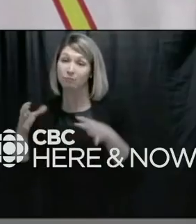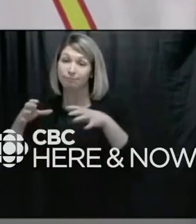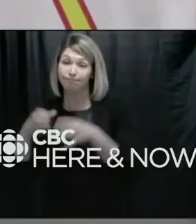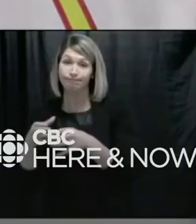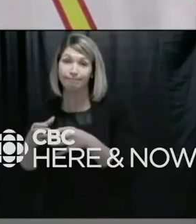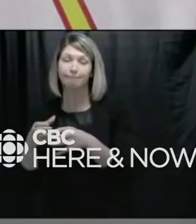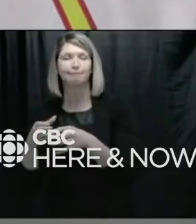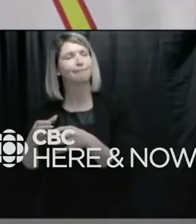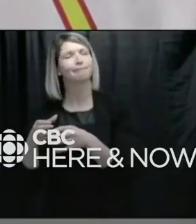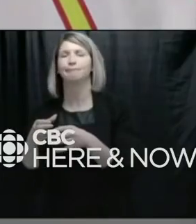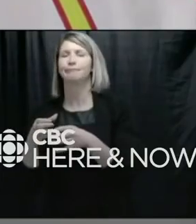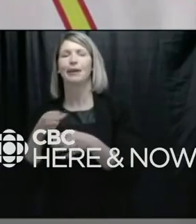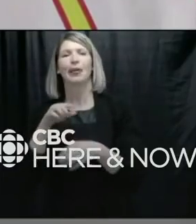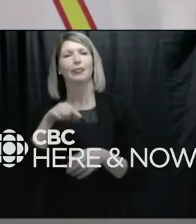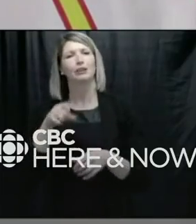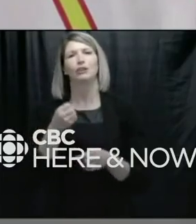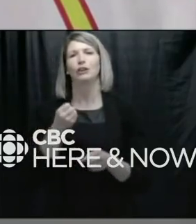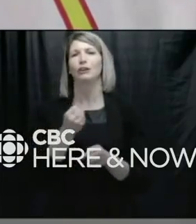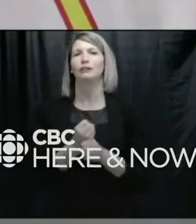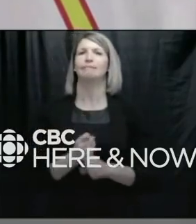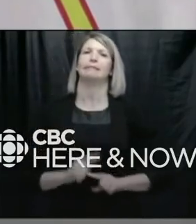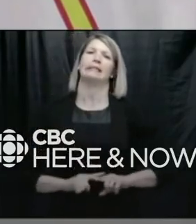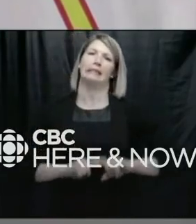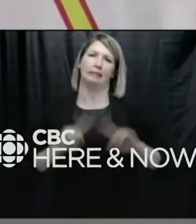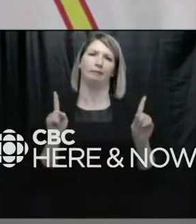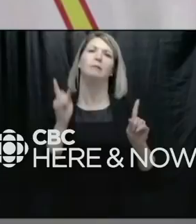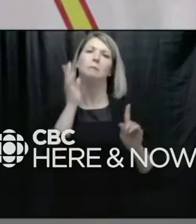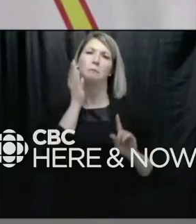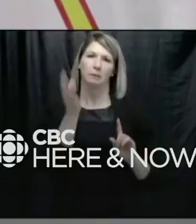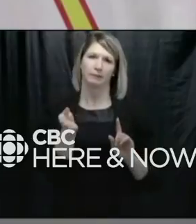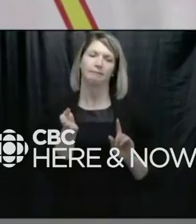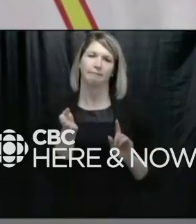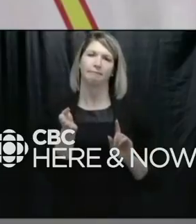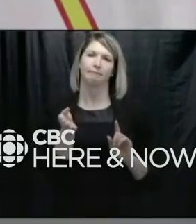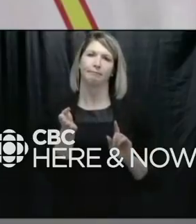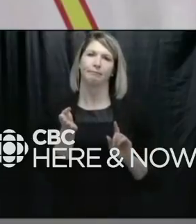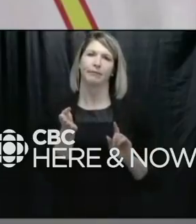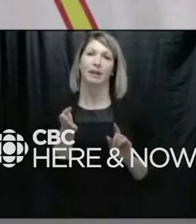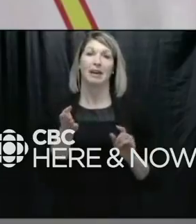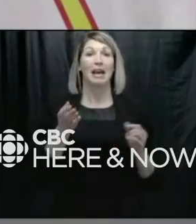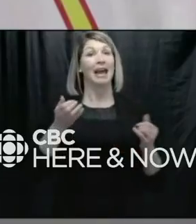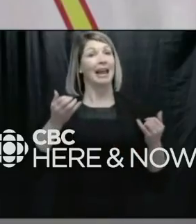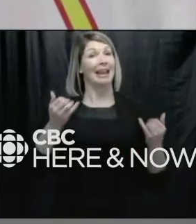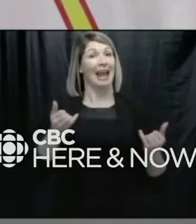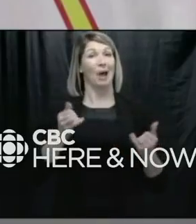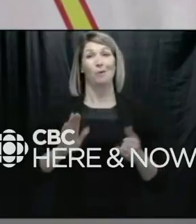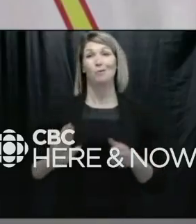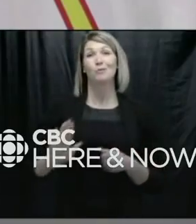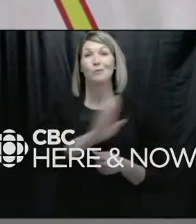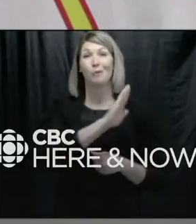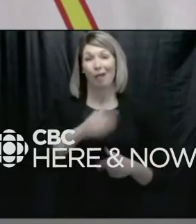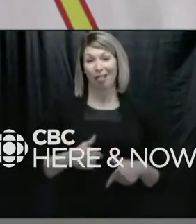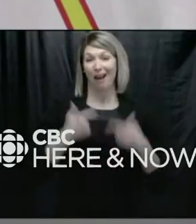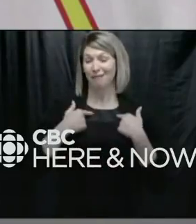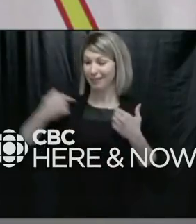WE HAVE TO ACCEPT THIS YEAR,